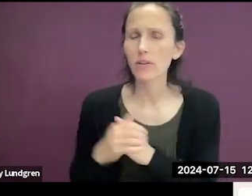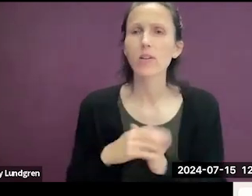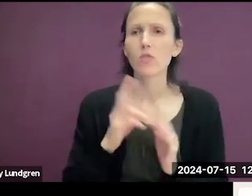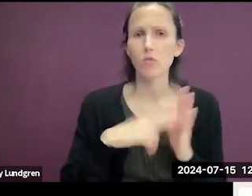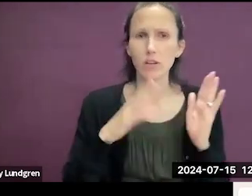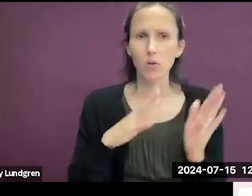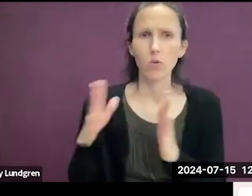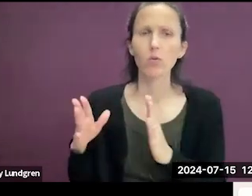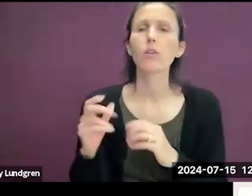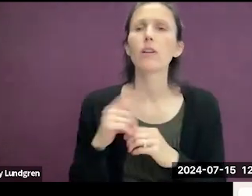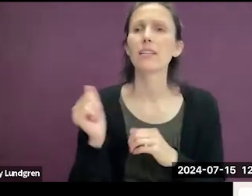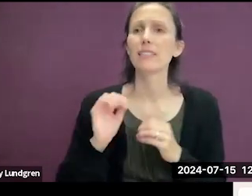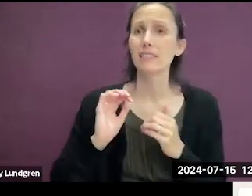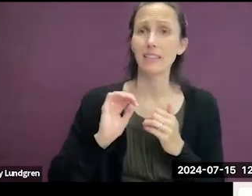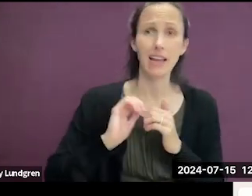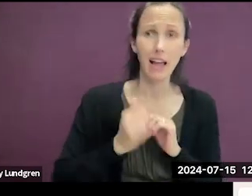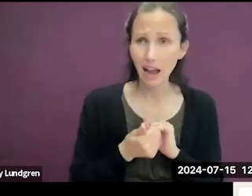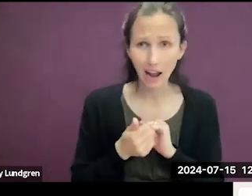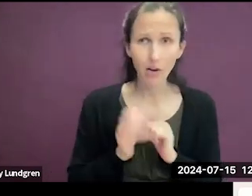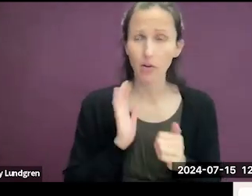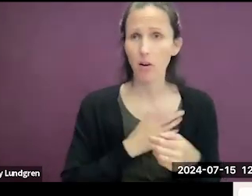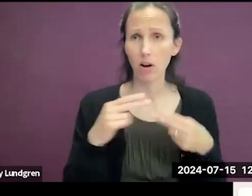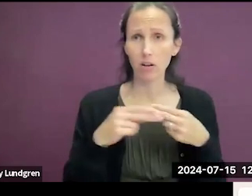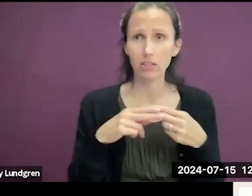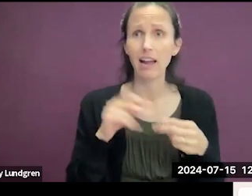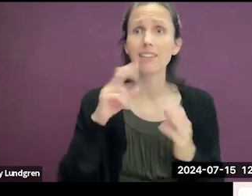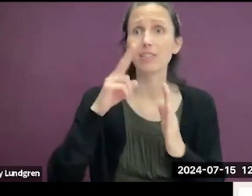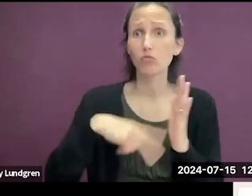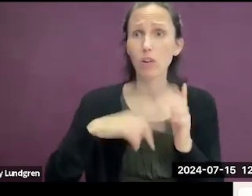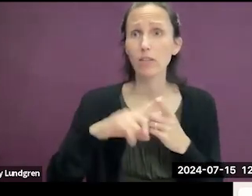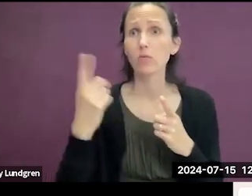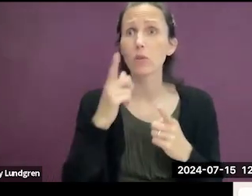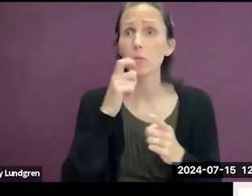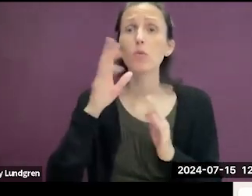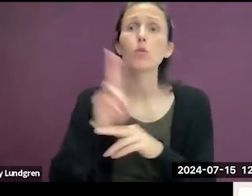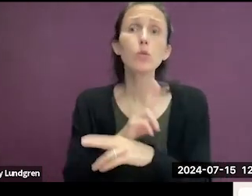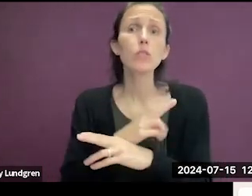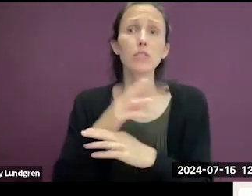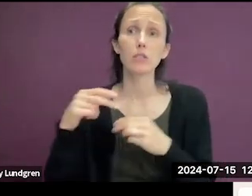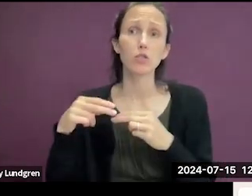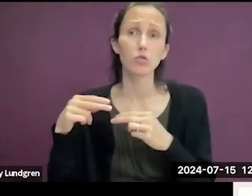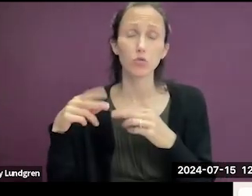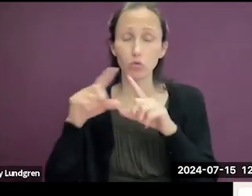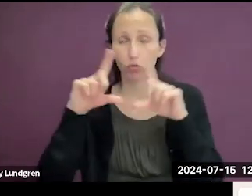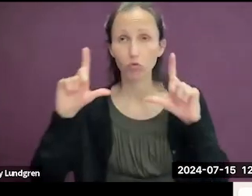in which the items on our page are our slide are read off to someone who is using a screen reader. So we wanna think about